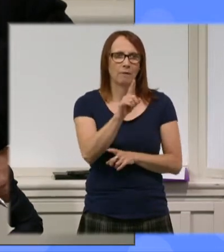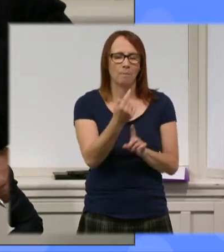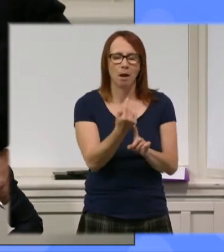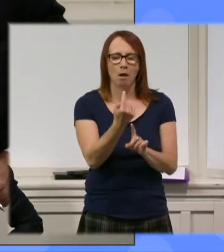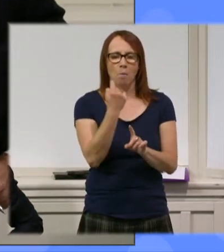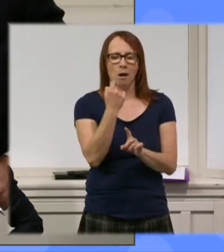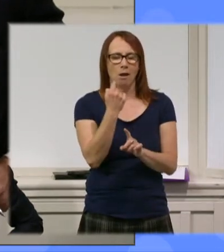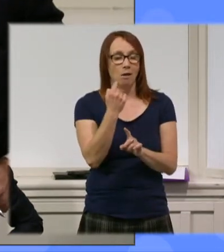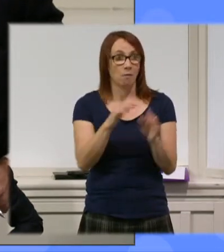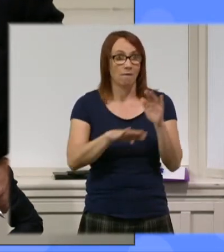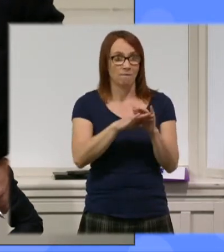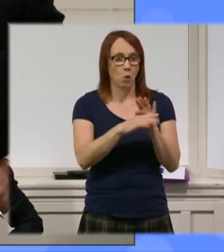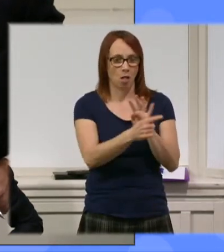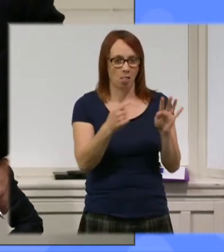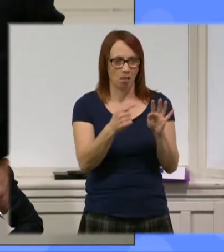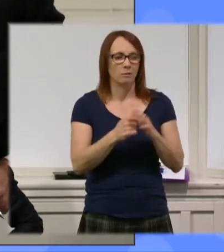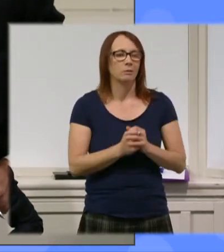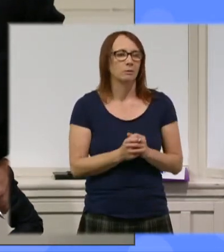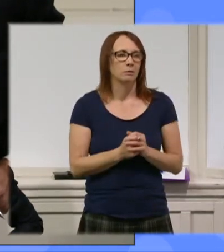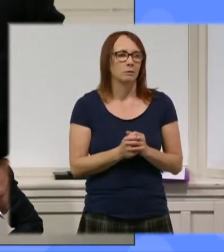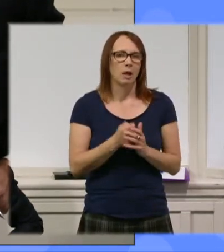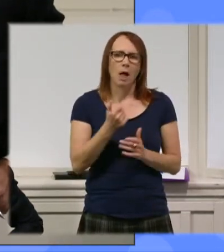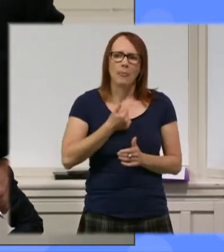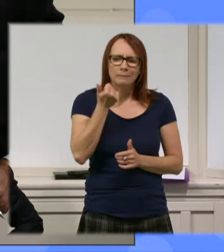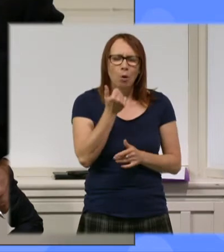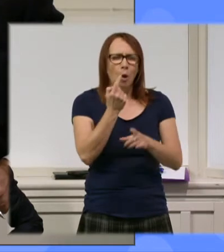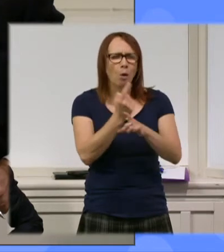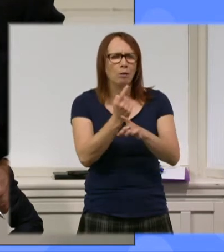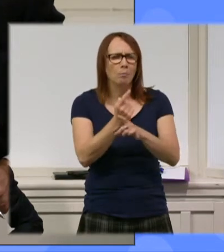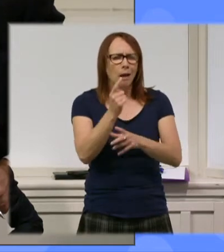panel what we had this morning was really complex about the UK government